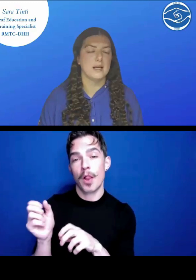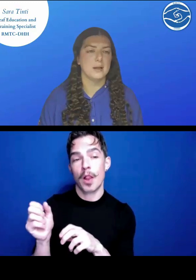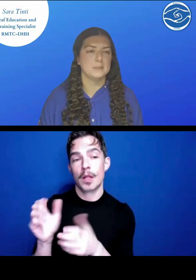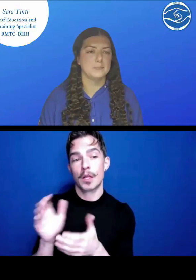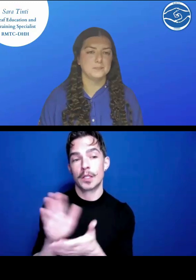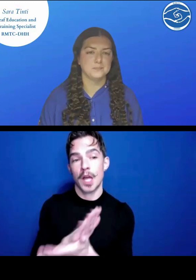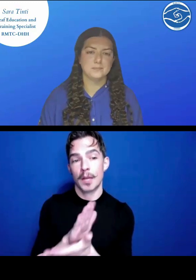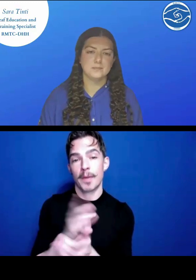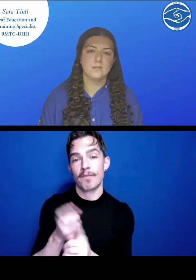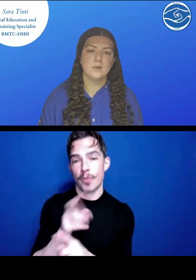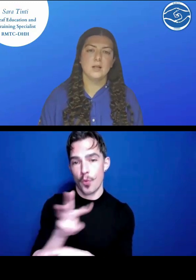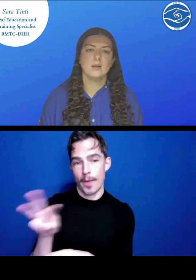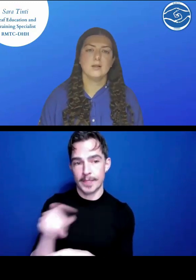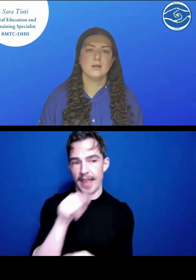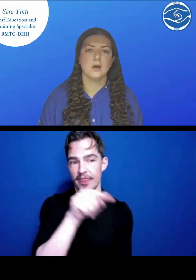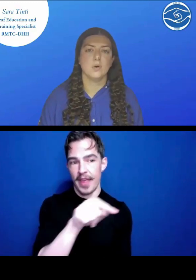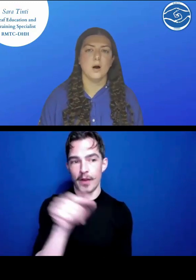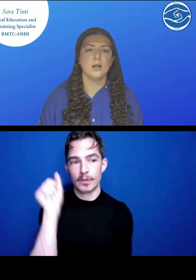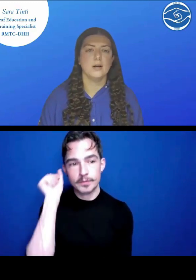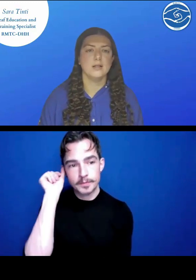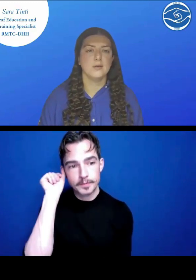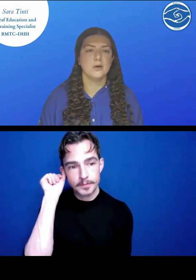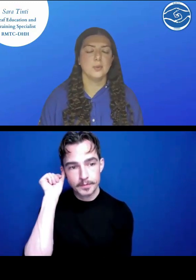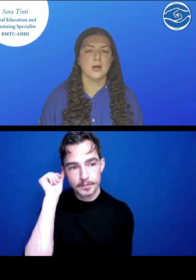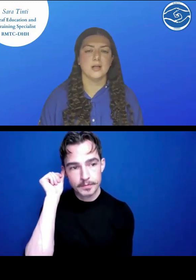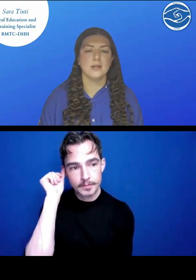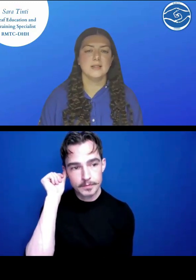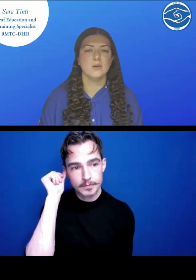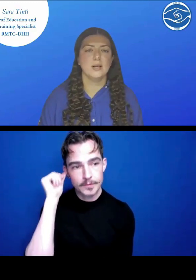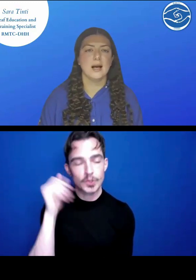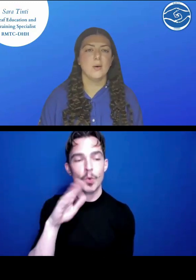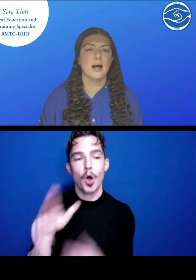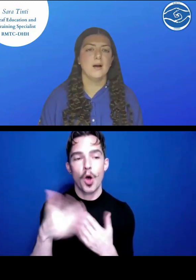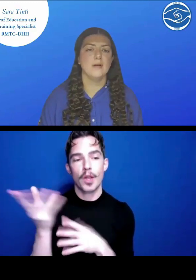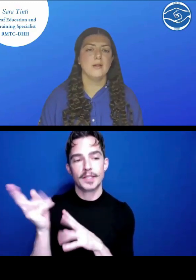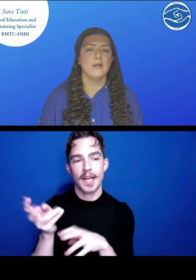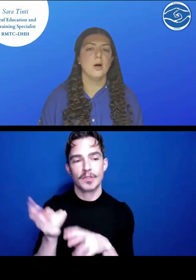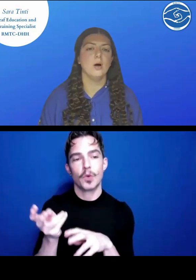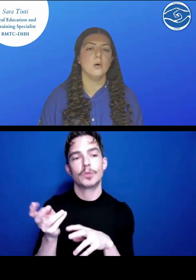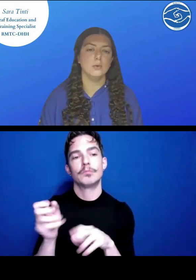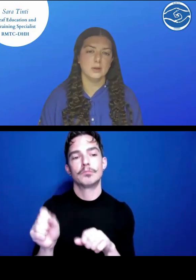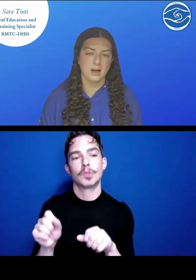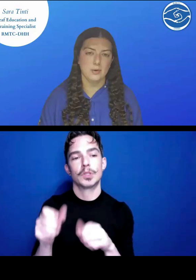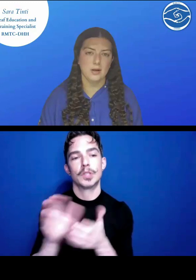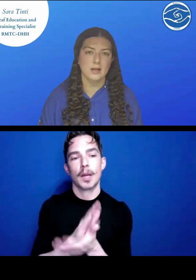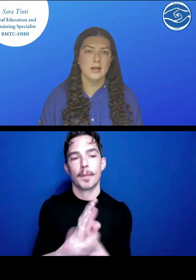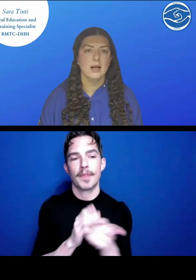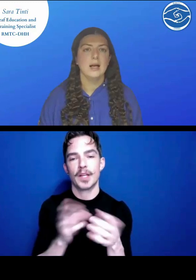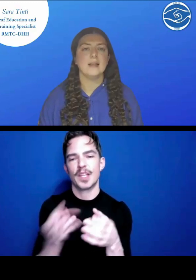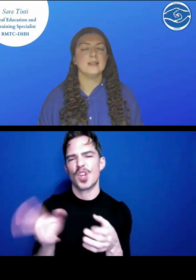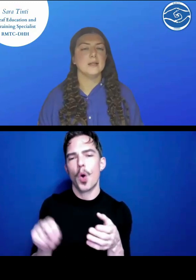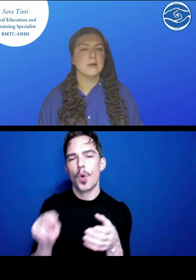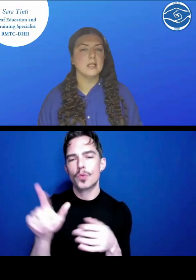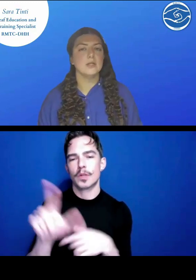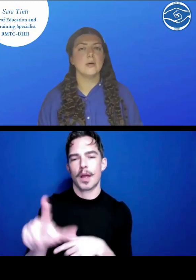website. So all of our downloadable documents here we now have in the own library. And the difference